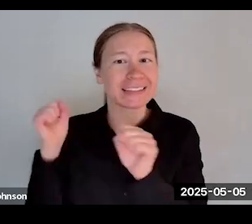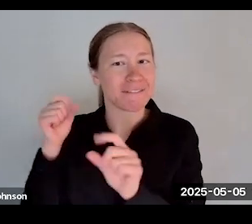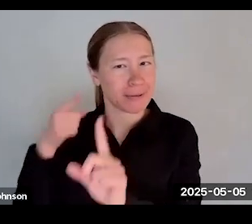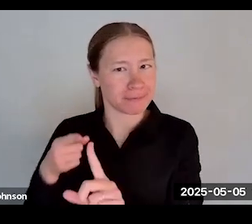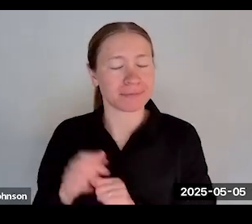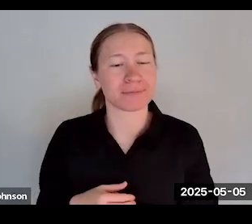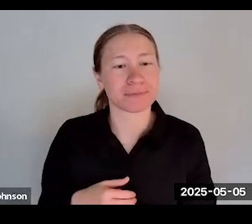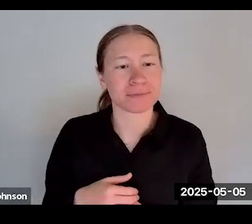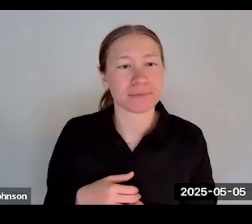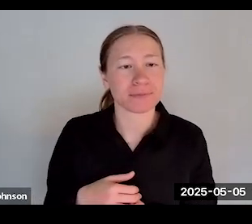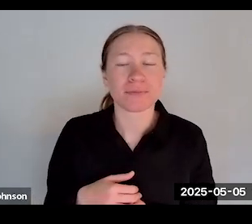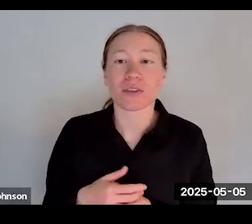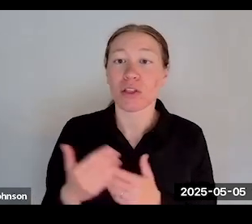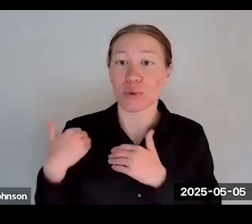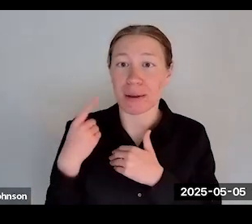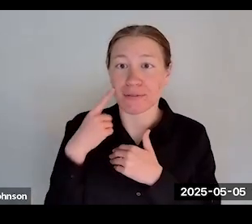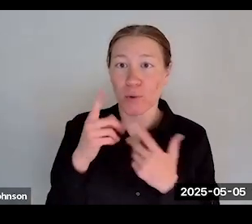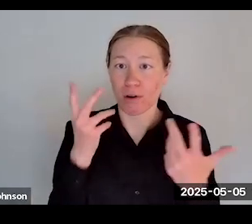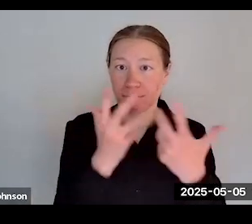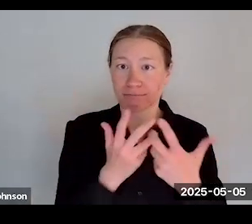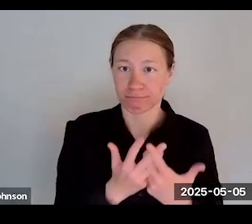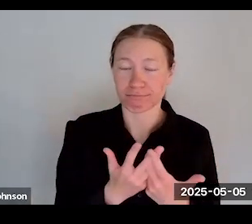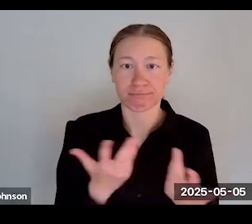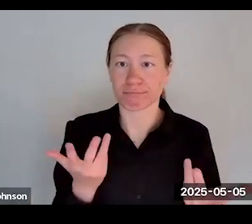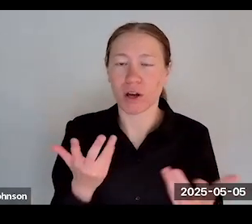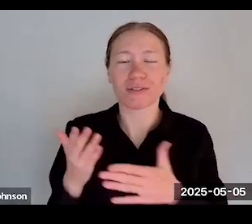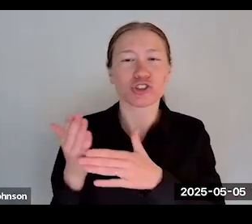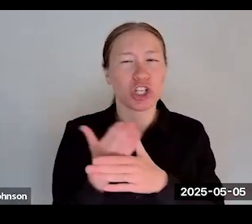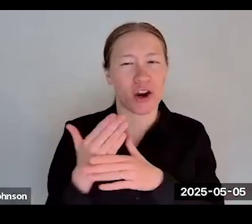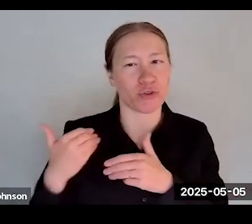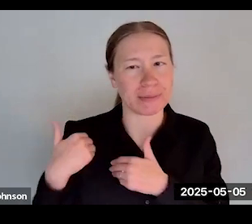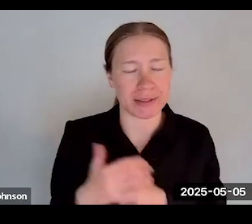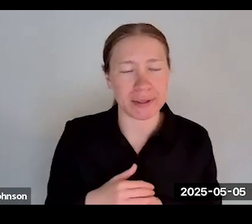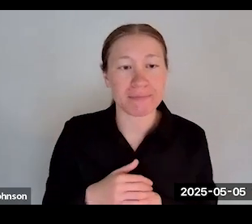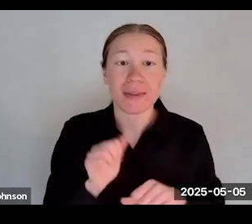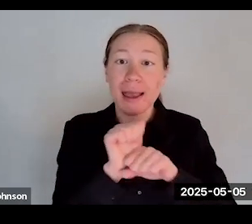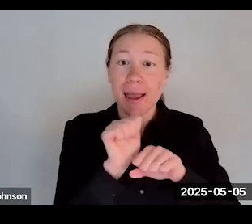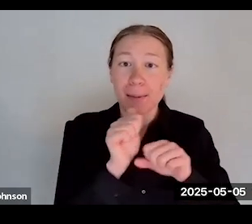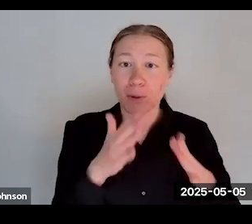The responsibility for accommodating is a shared one. Employees are expected to explain the limitations